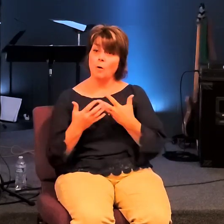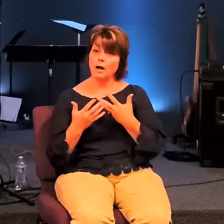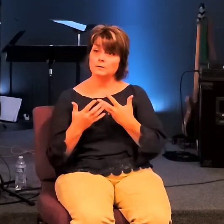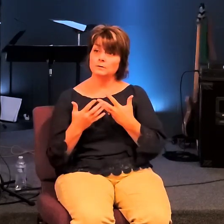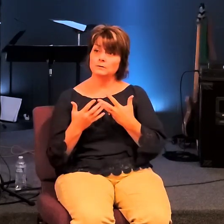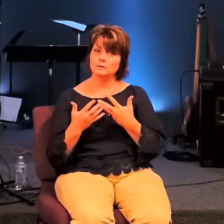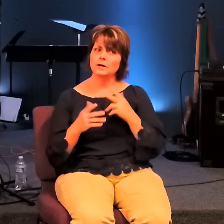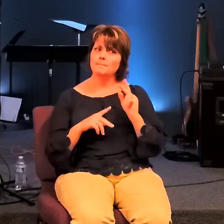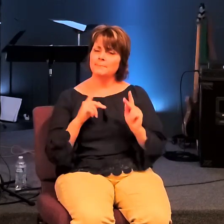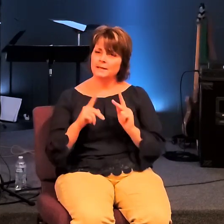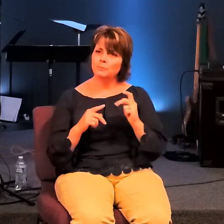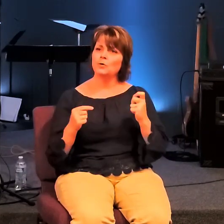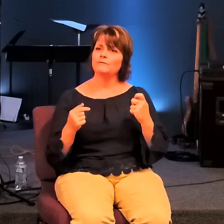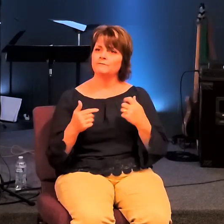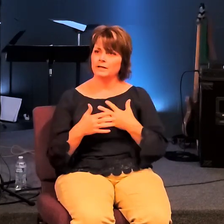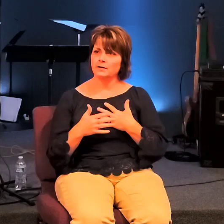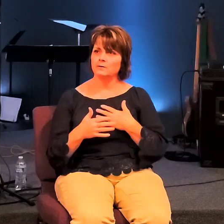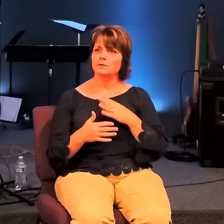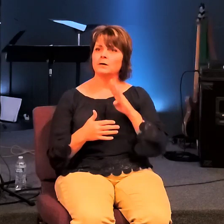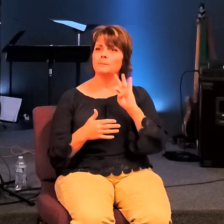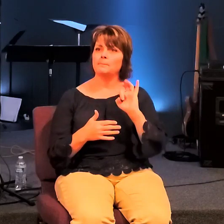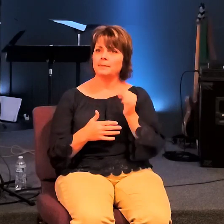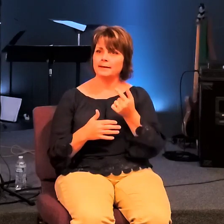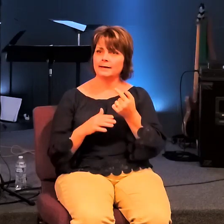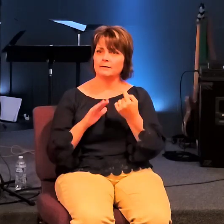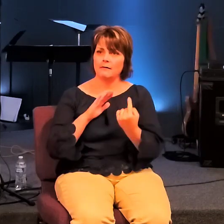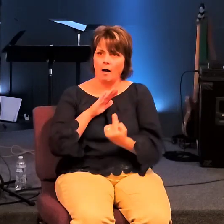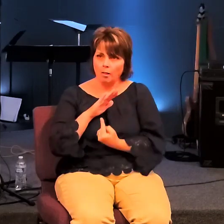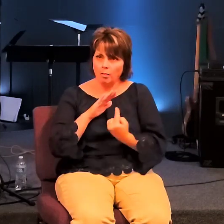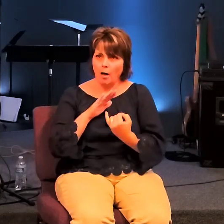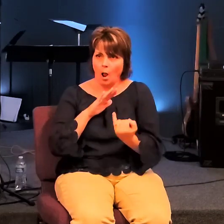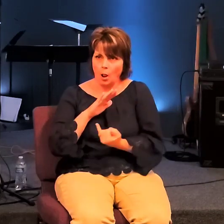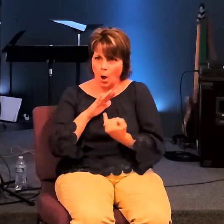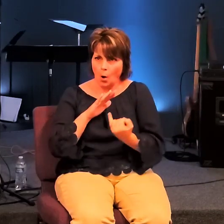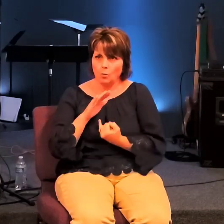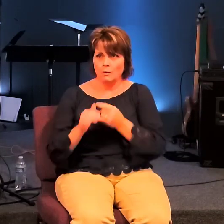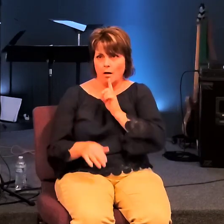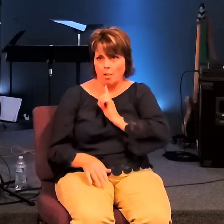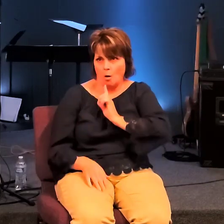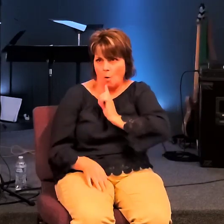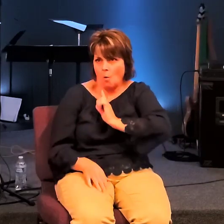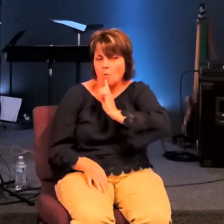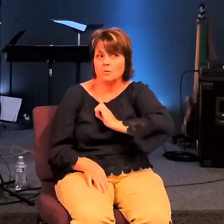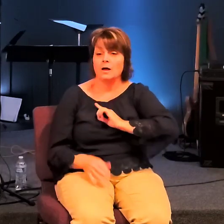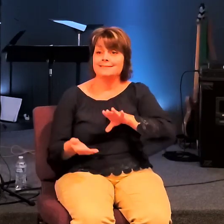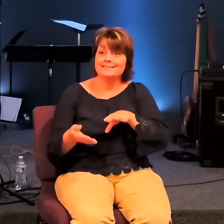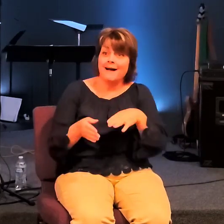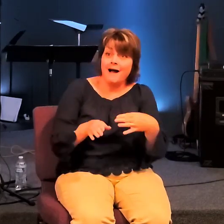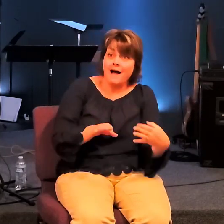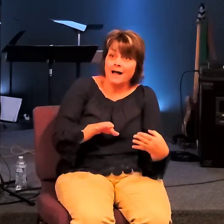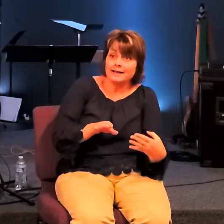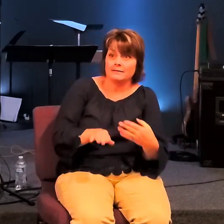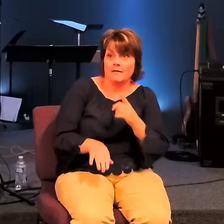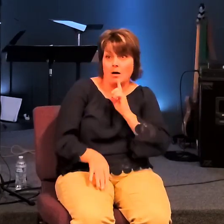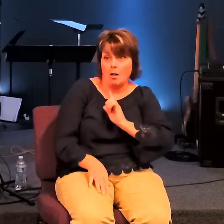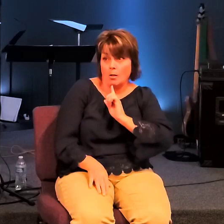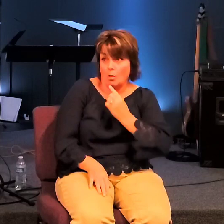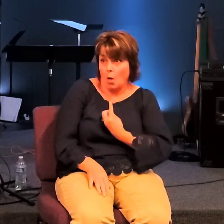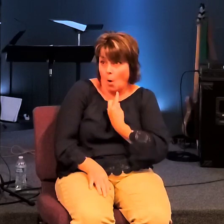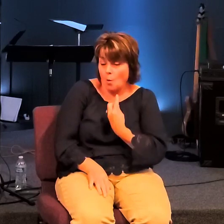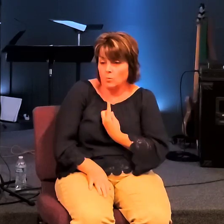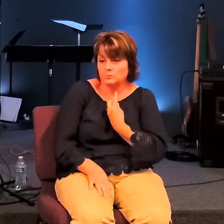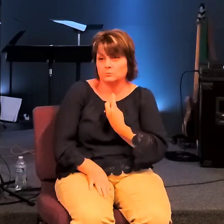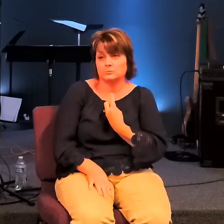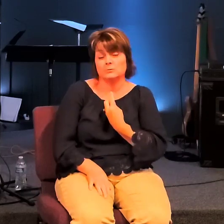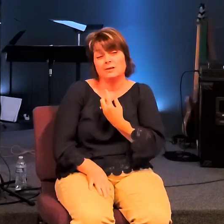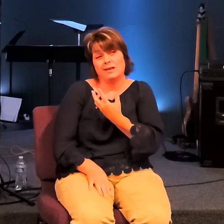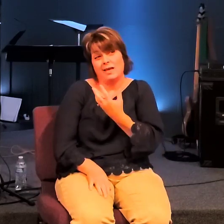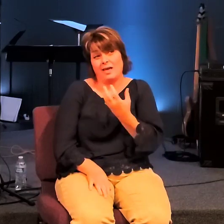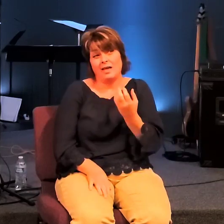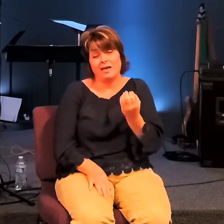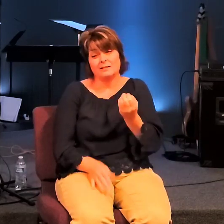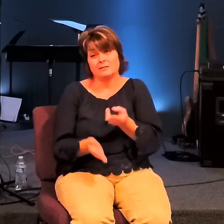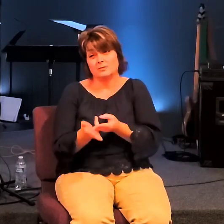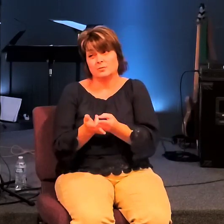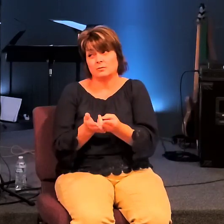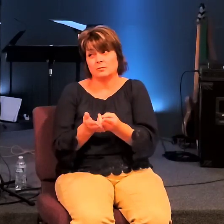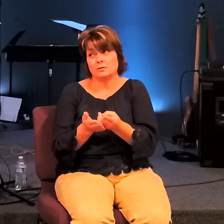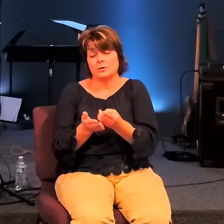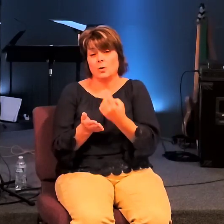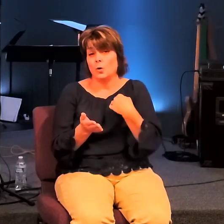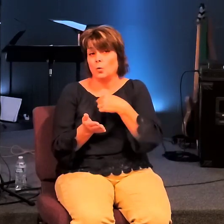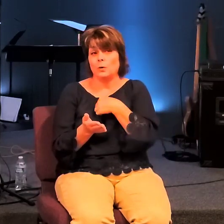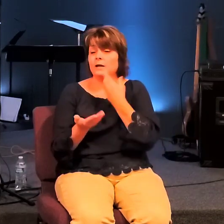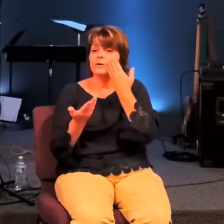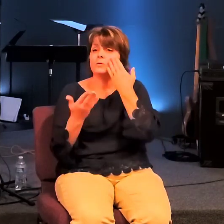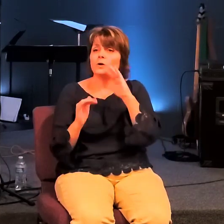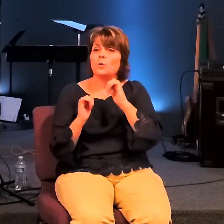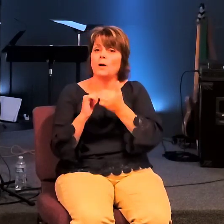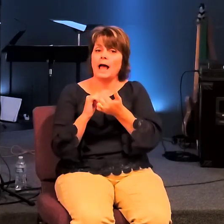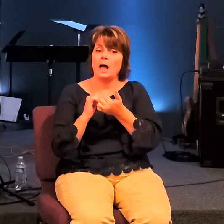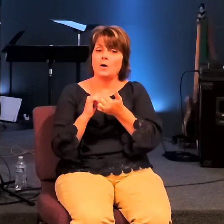a terrible fear and the truth is we've yet to even discover the Impact mentally, socially